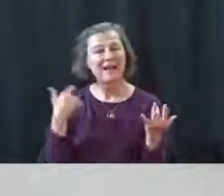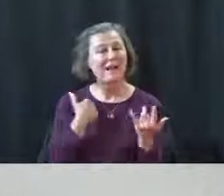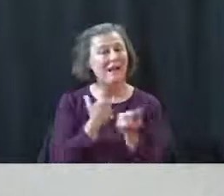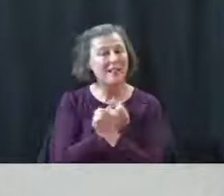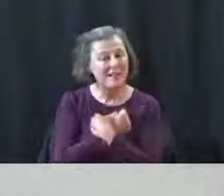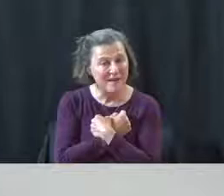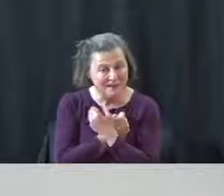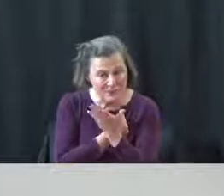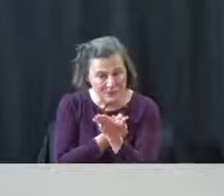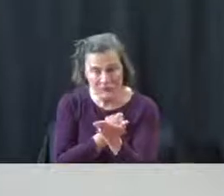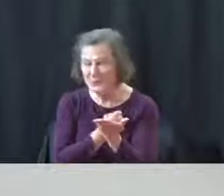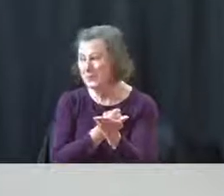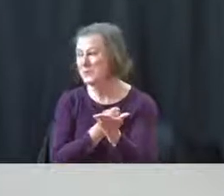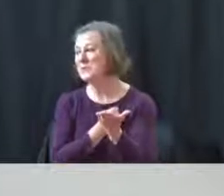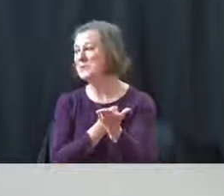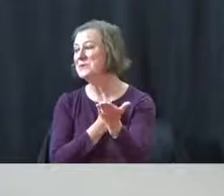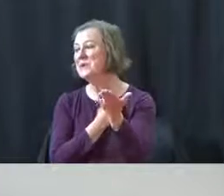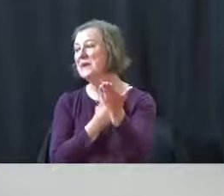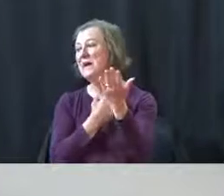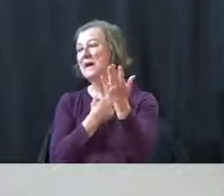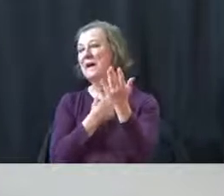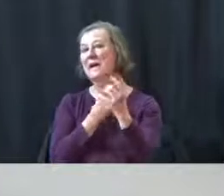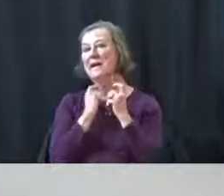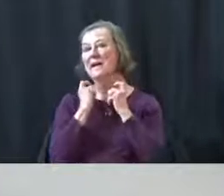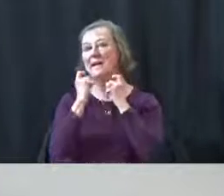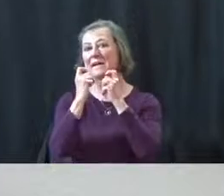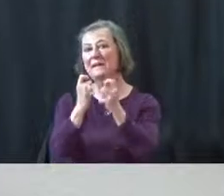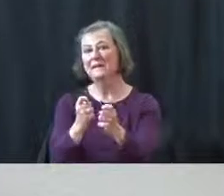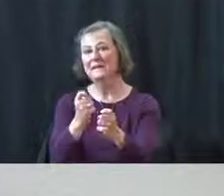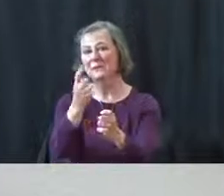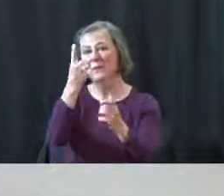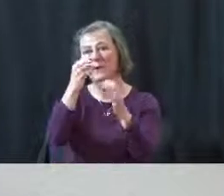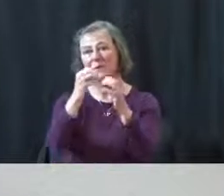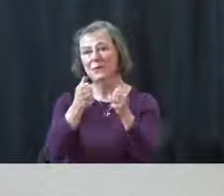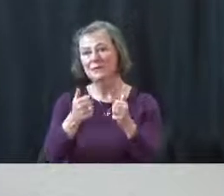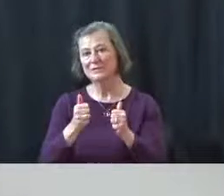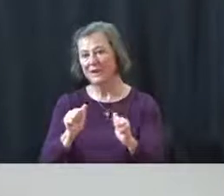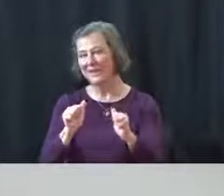I'll give it one more try.